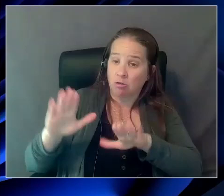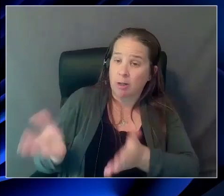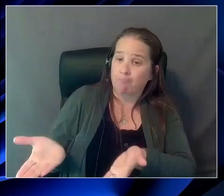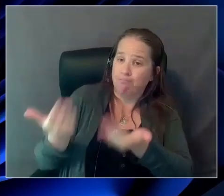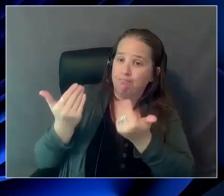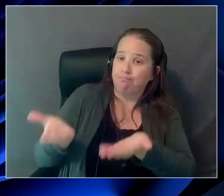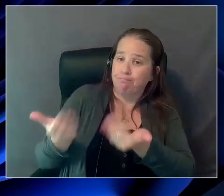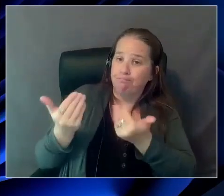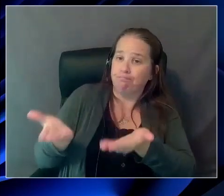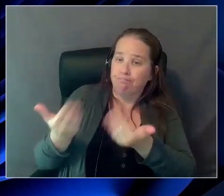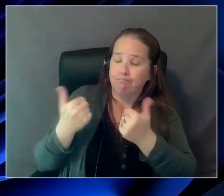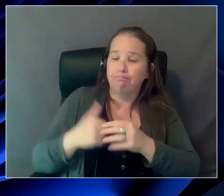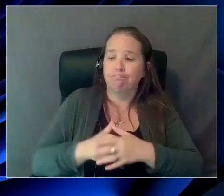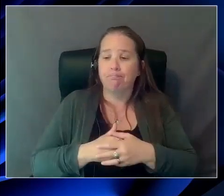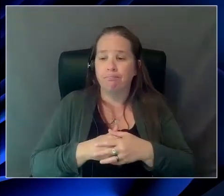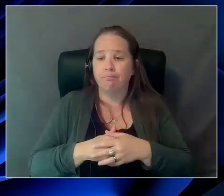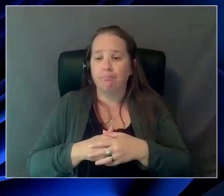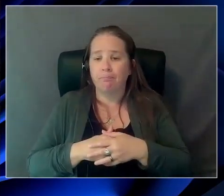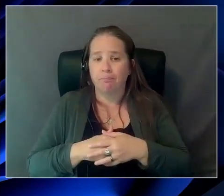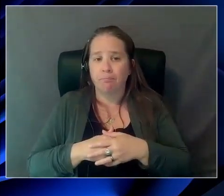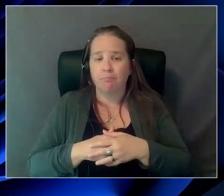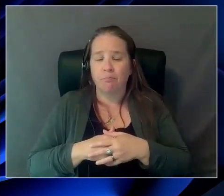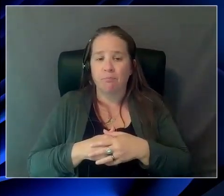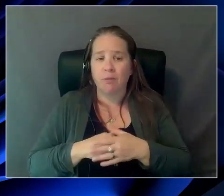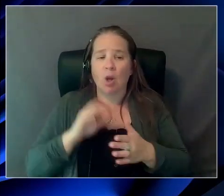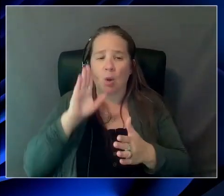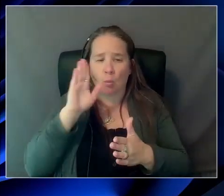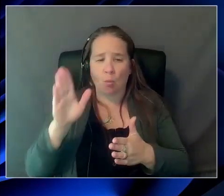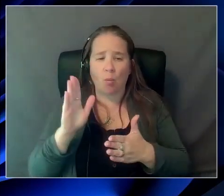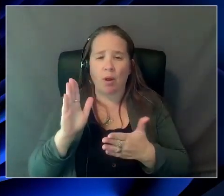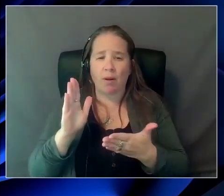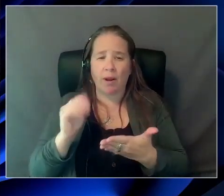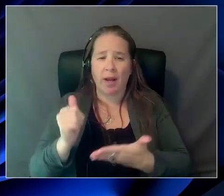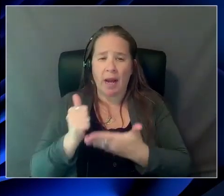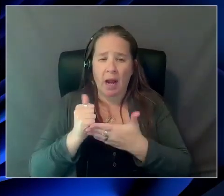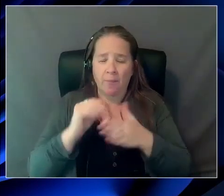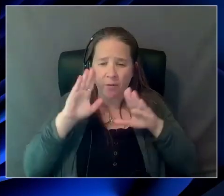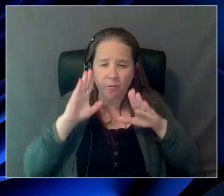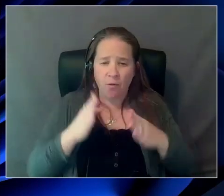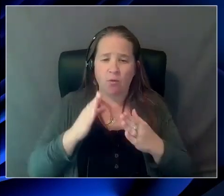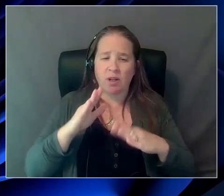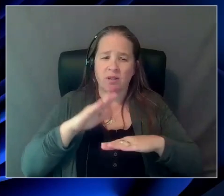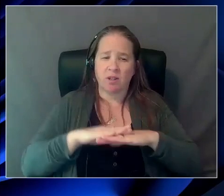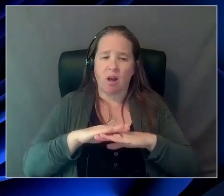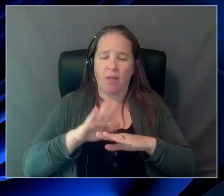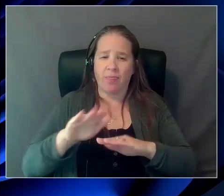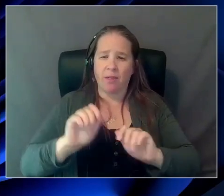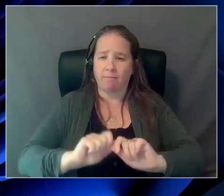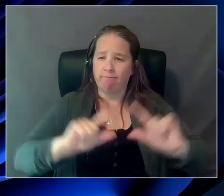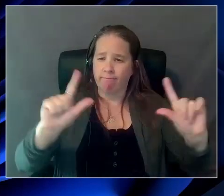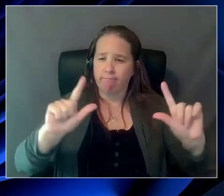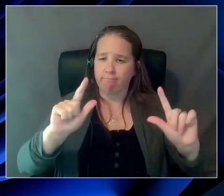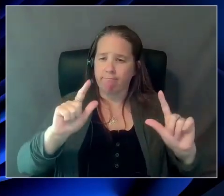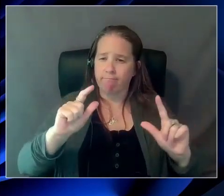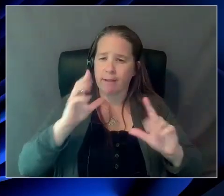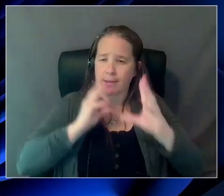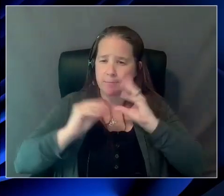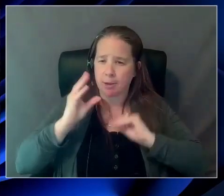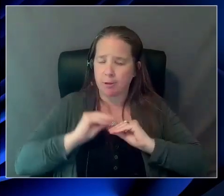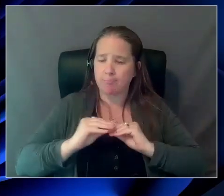And definitely an individual help focusing on part of the screen reading experience. So thank you for the feedback and